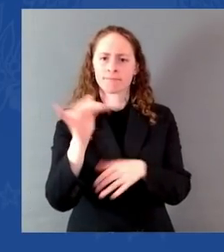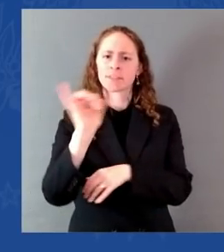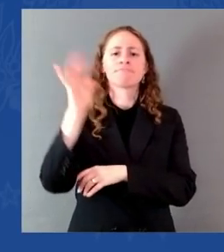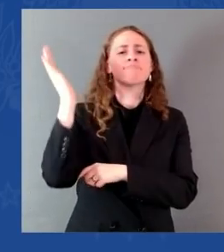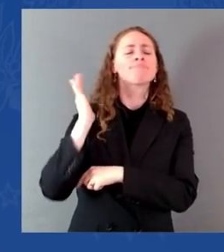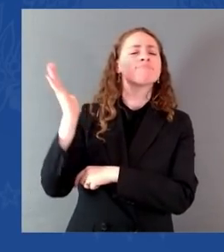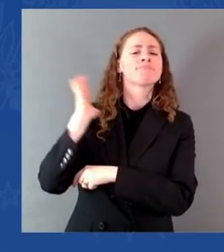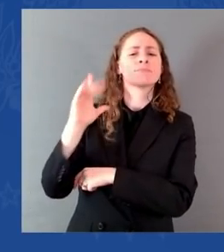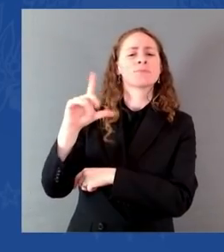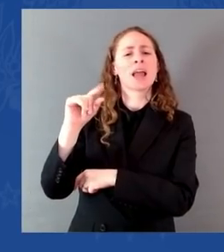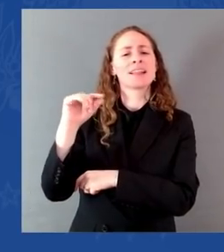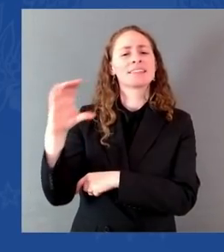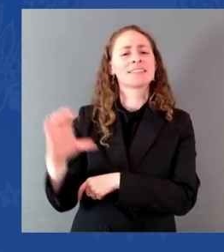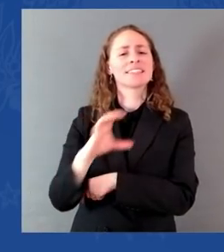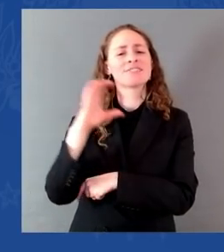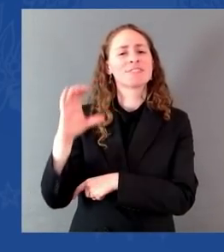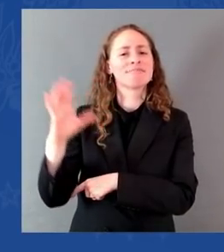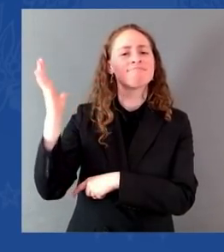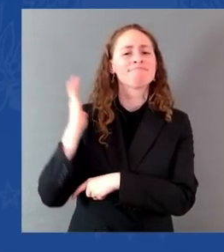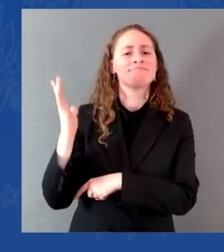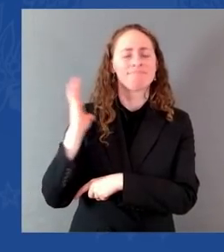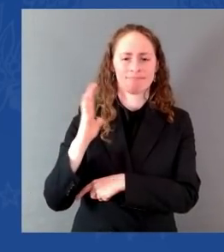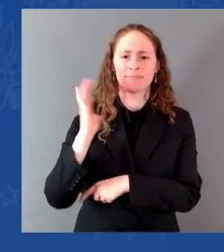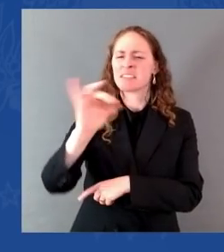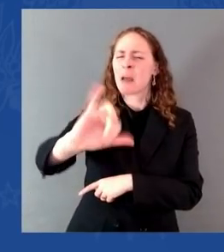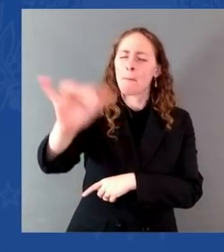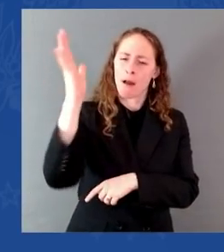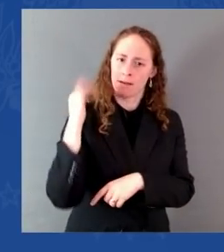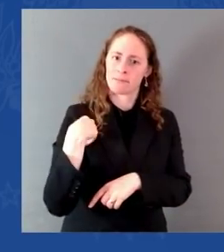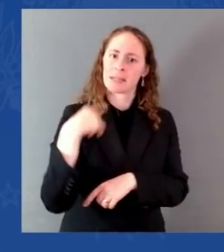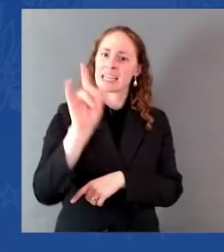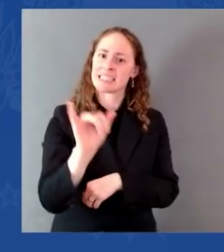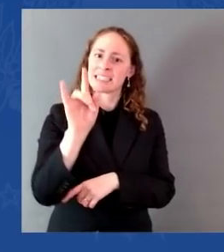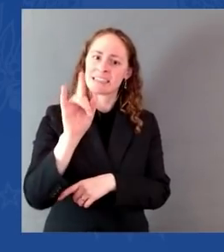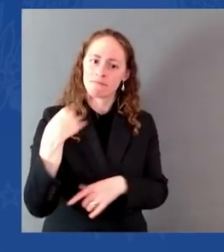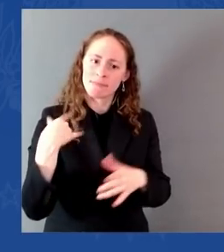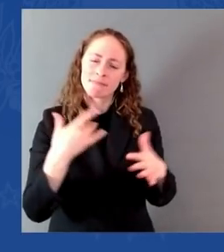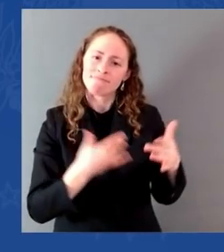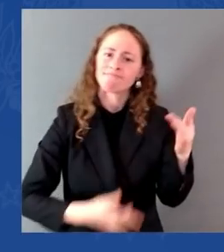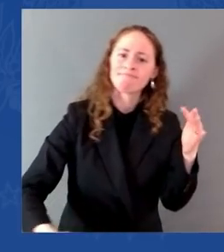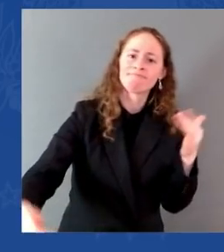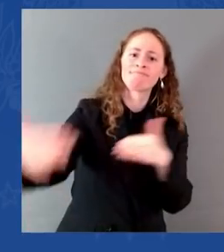We invested to win the Space Race, and we won it. We led the world in research and development